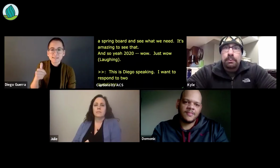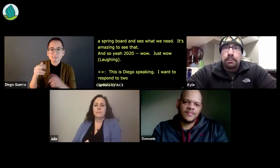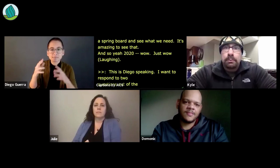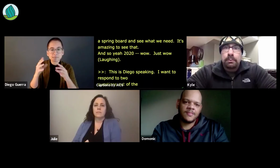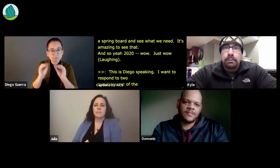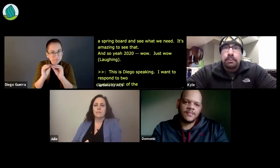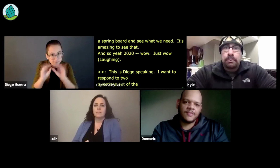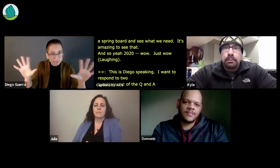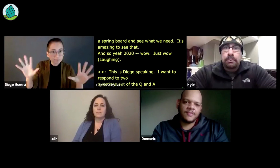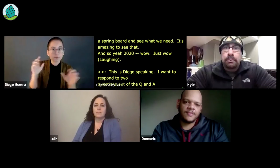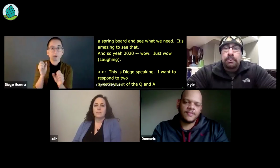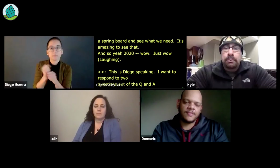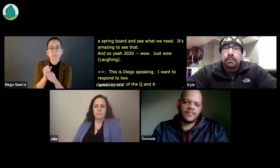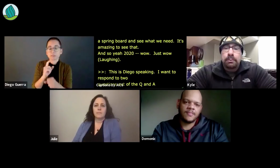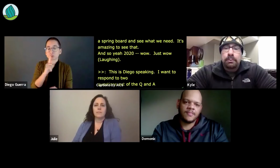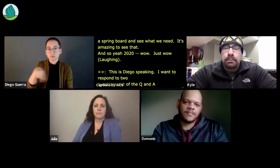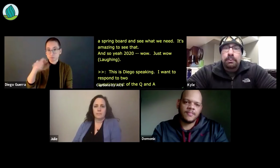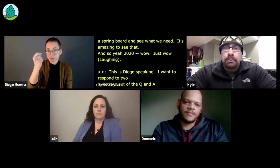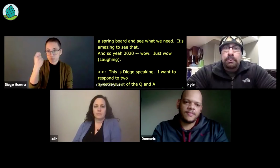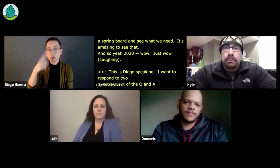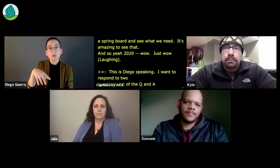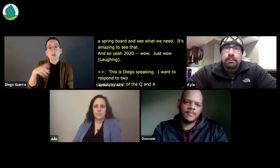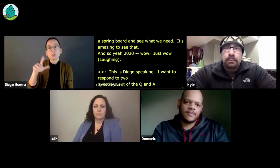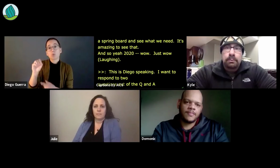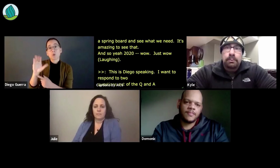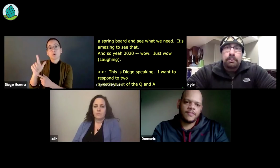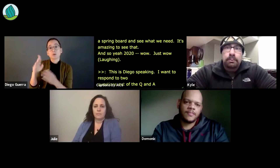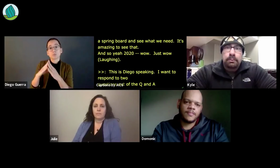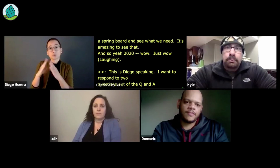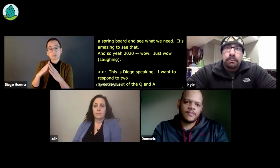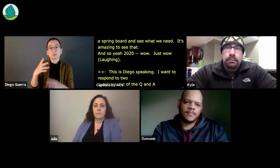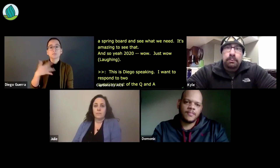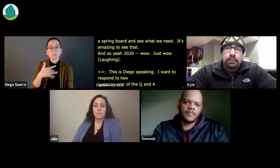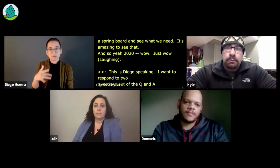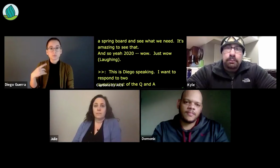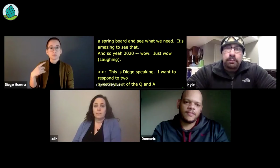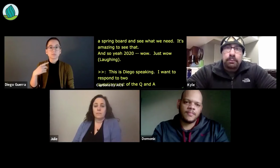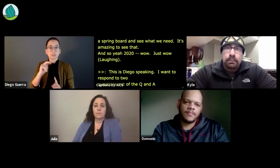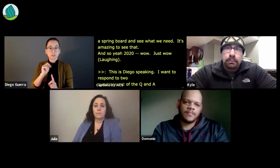When we talk about the local communities-- and, again, I apologize if I haven't been clear. I want to be clear.